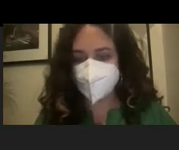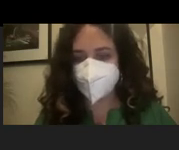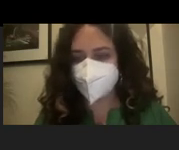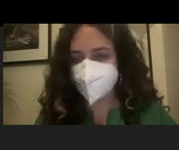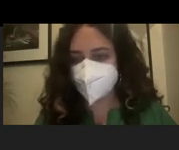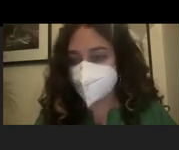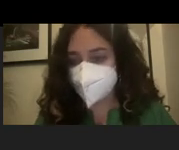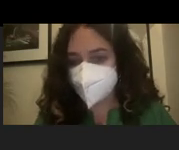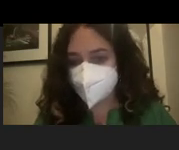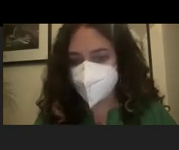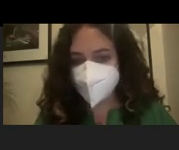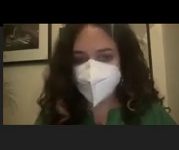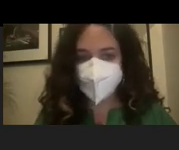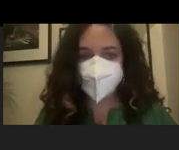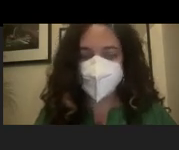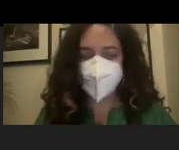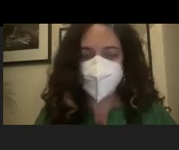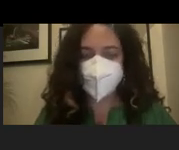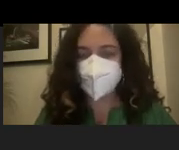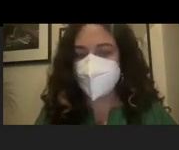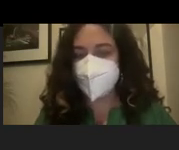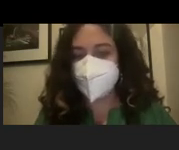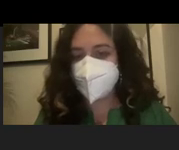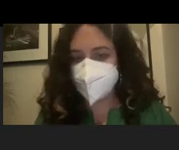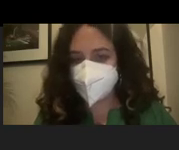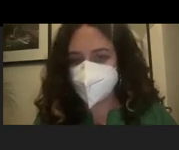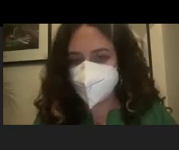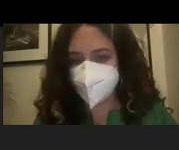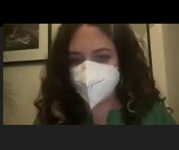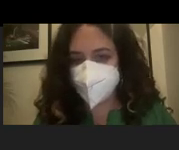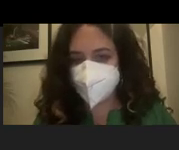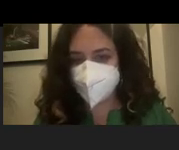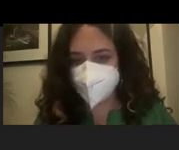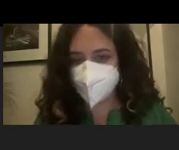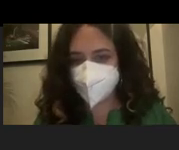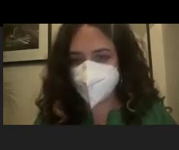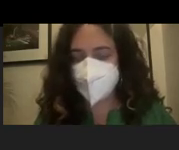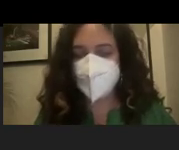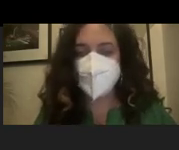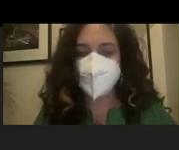and quote unquote feeble-minded more quote unquote permanent Solutions were sought to stem the flood